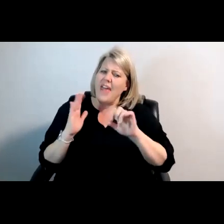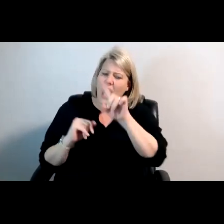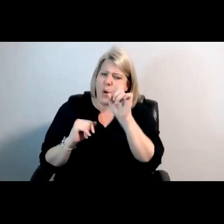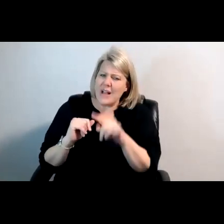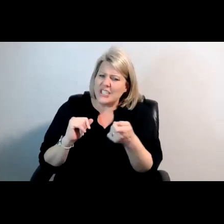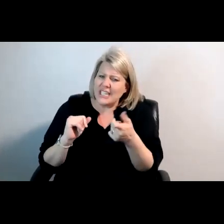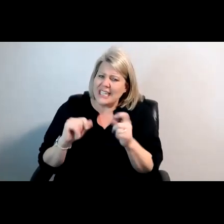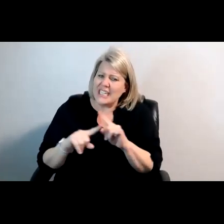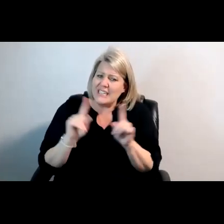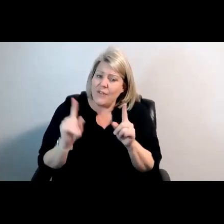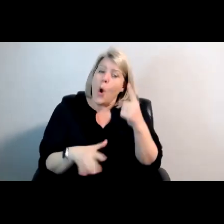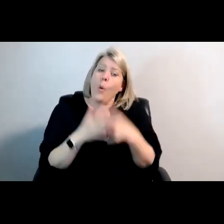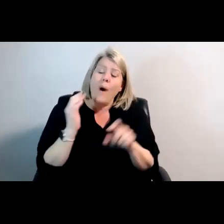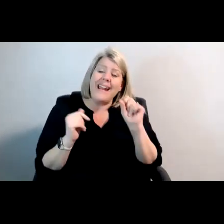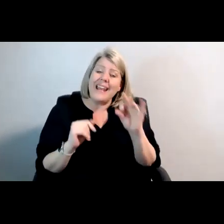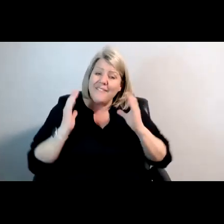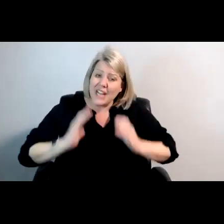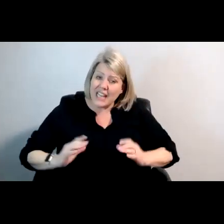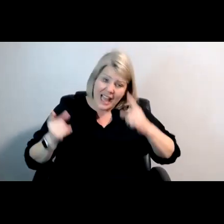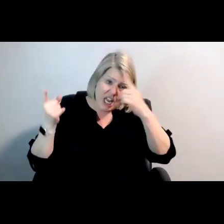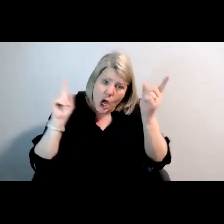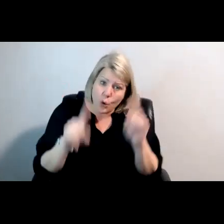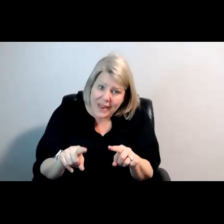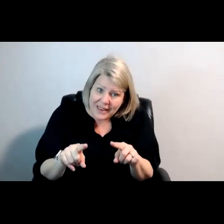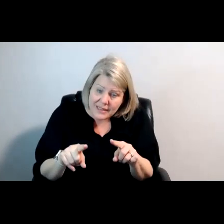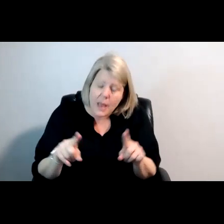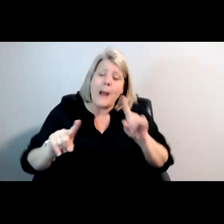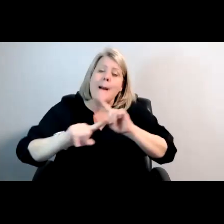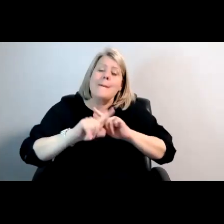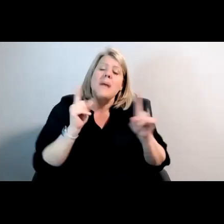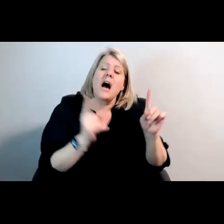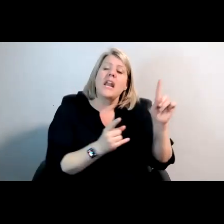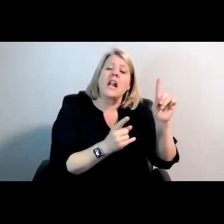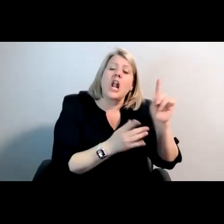the person agrees, but probably, but the writer doesn't really think they understand,